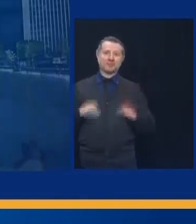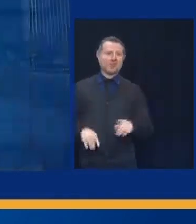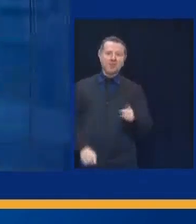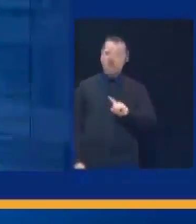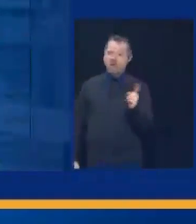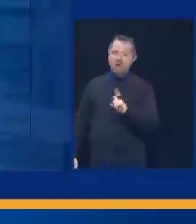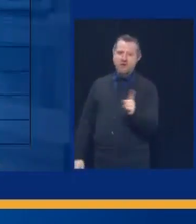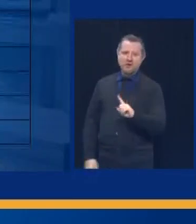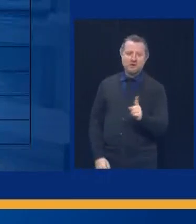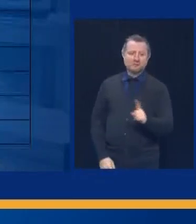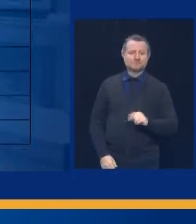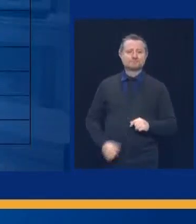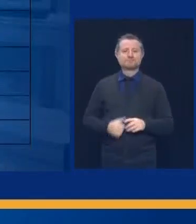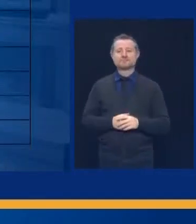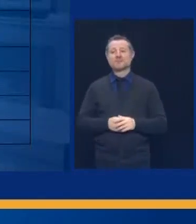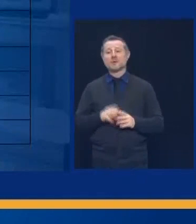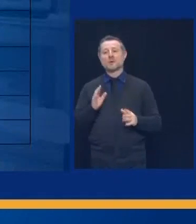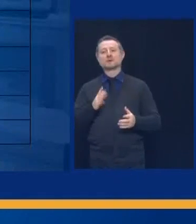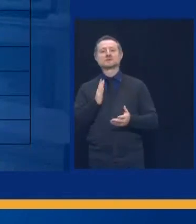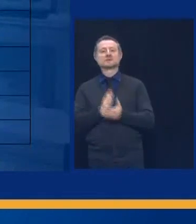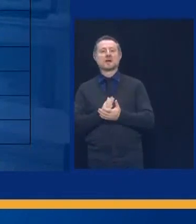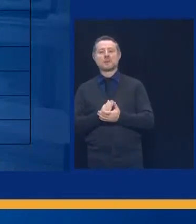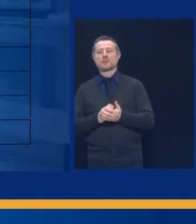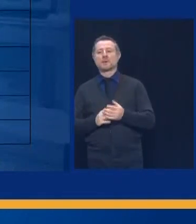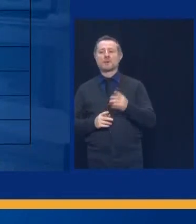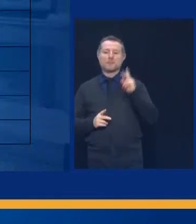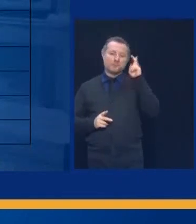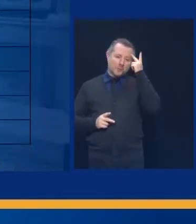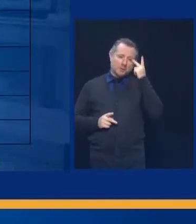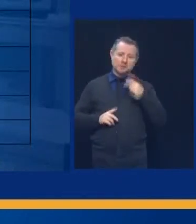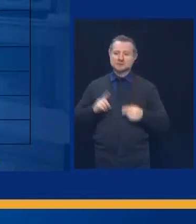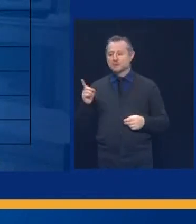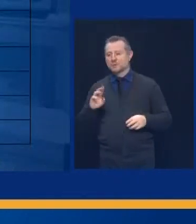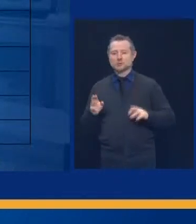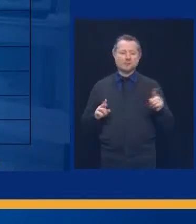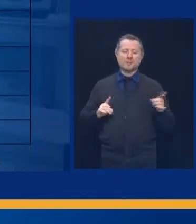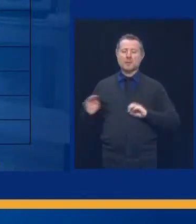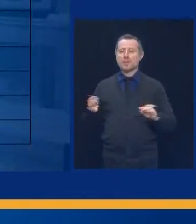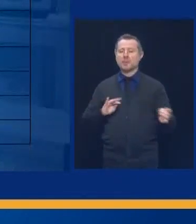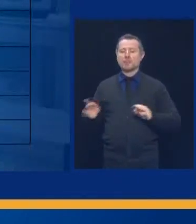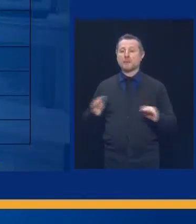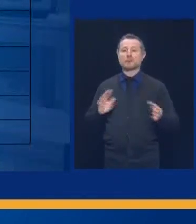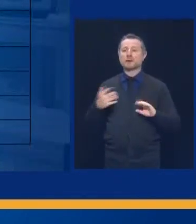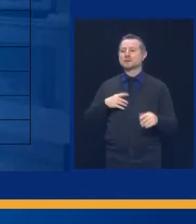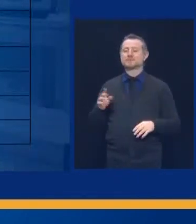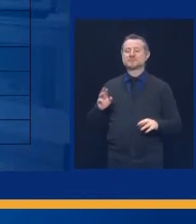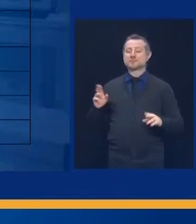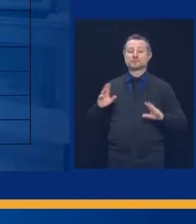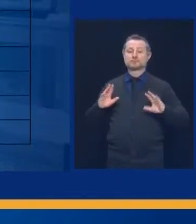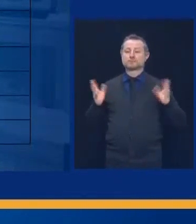PEOPLE. DON'T UNDERESTIMATE THEIR GOODNESS, INTELLIGENCE, THEIR